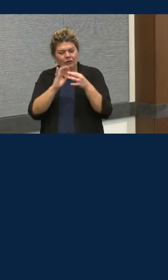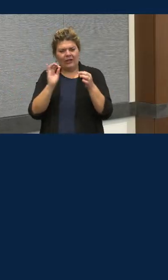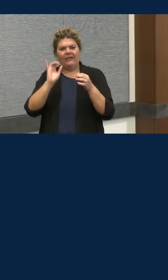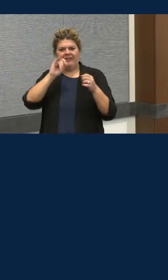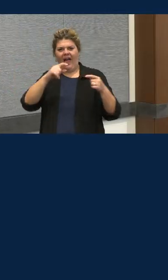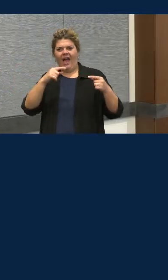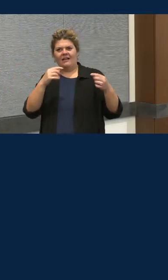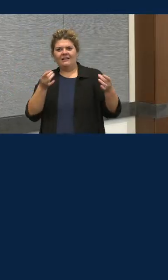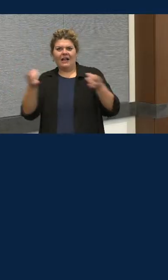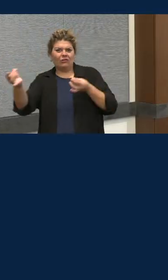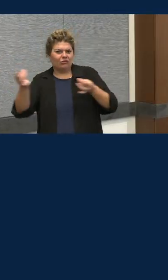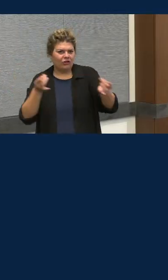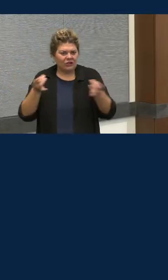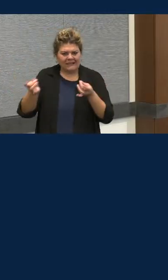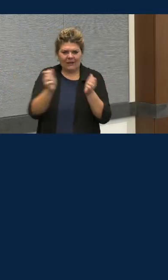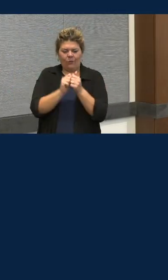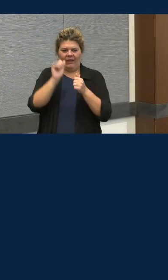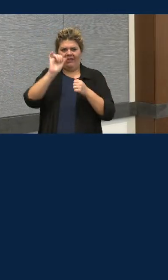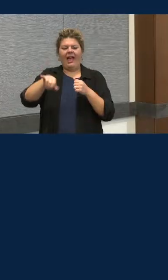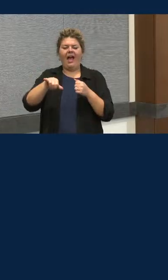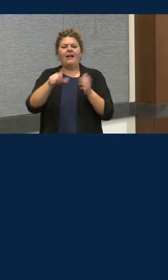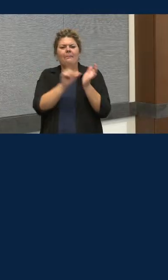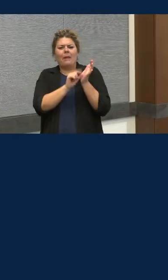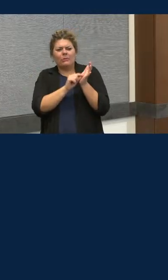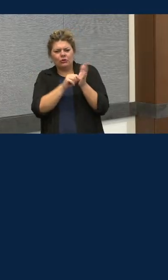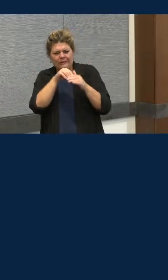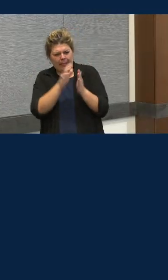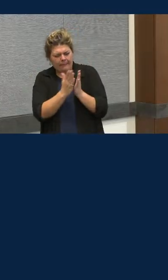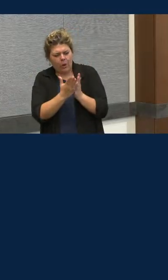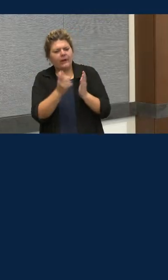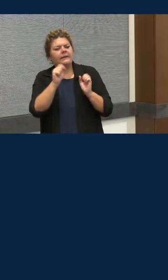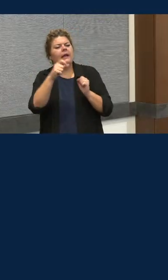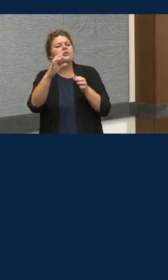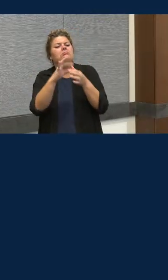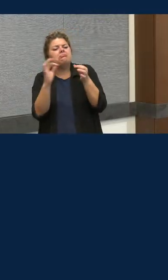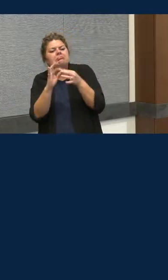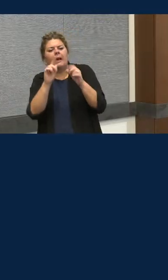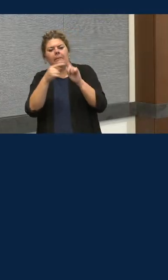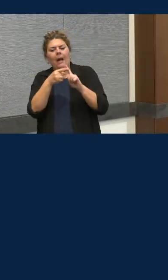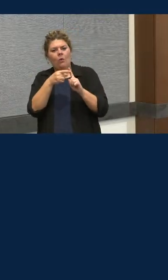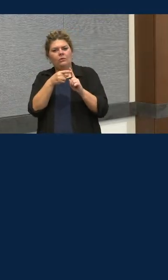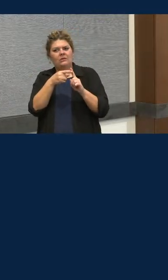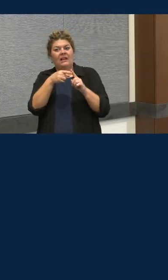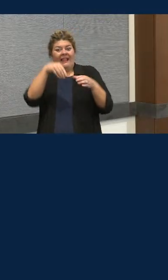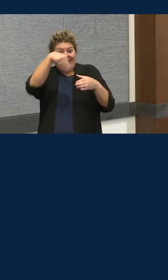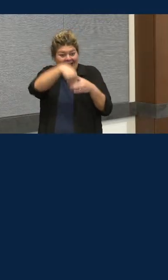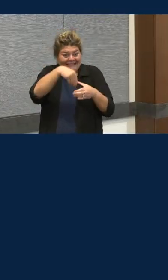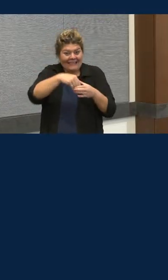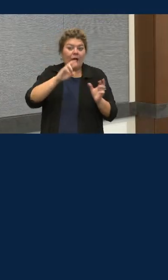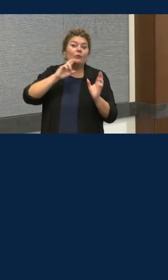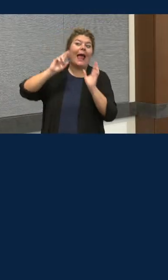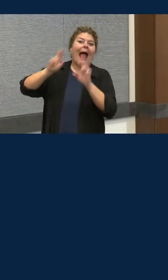controversy that was with the publishing of the book, can you